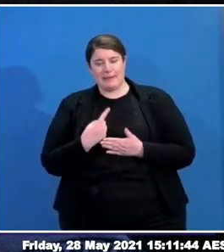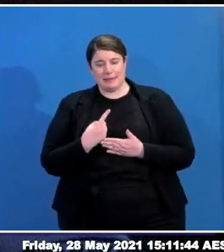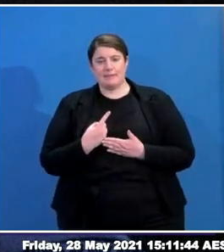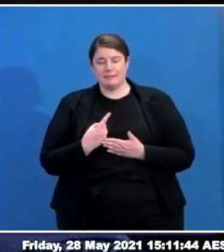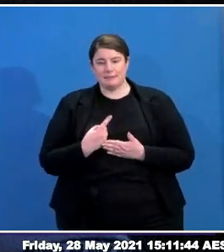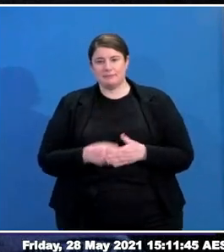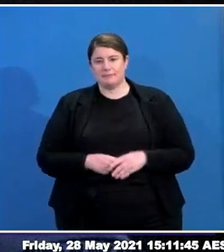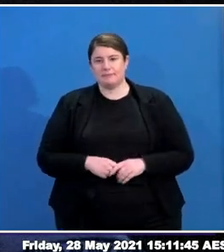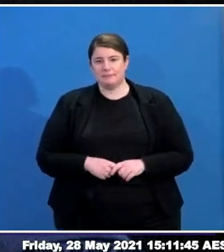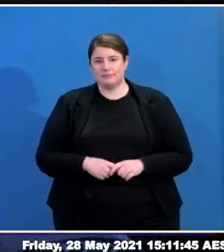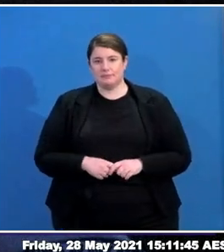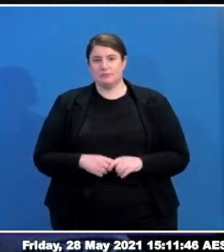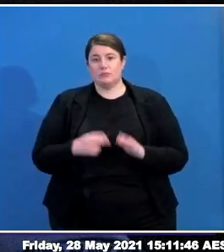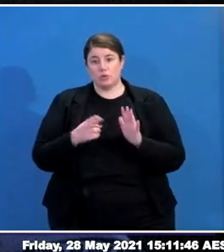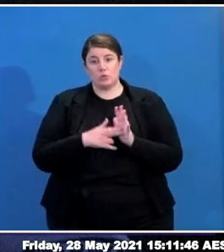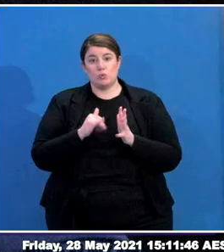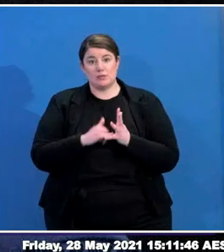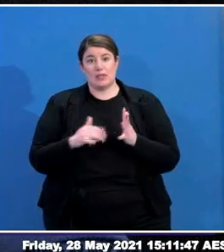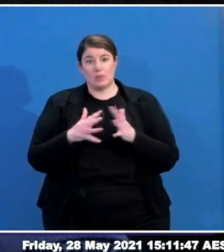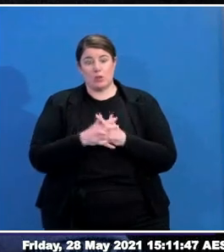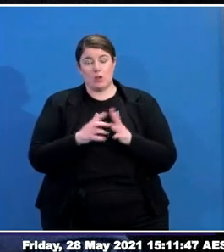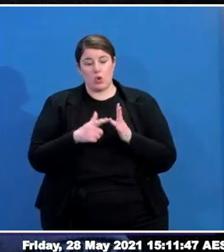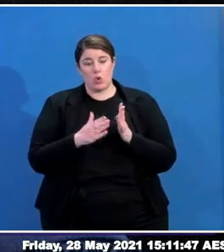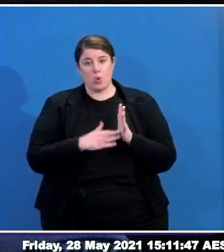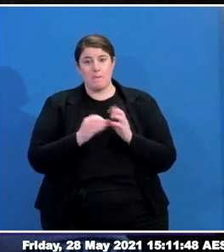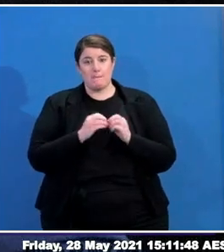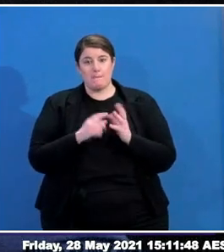the fact that the NSW Ombudsman is looking at a raft of other things, we